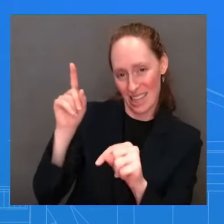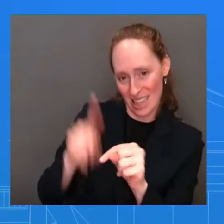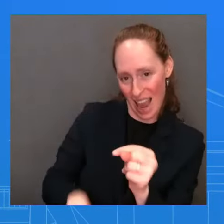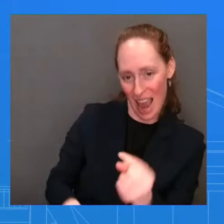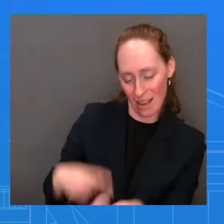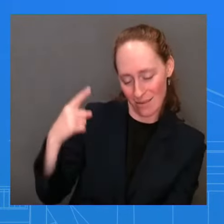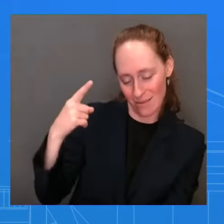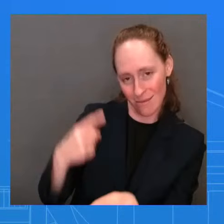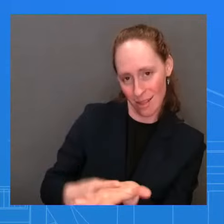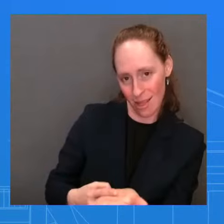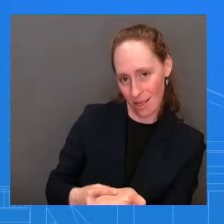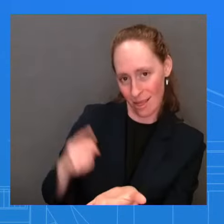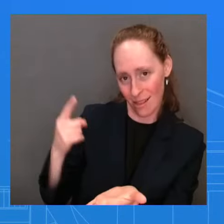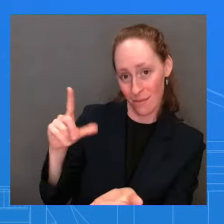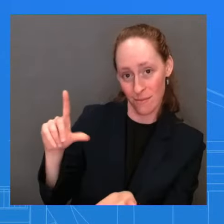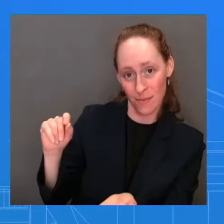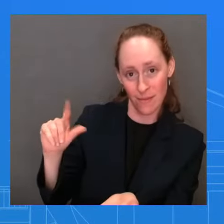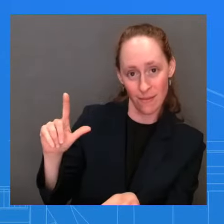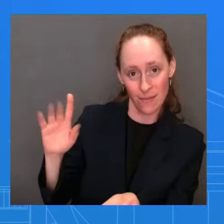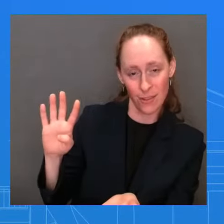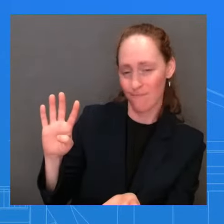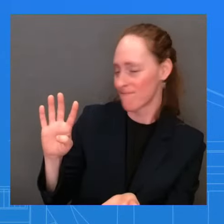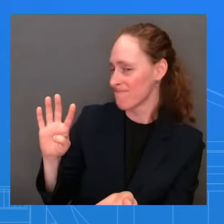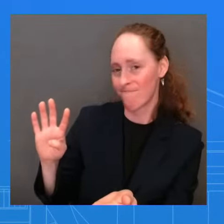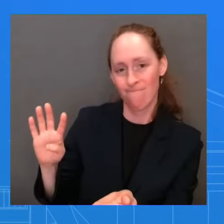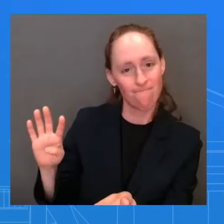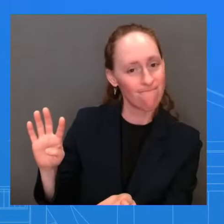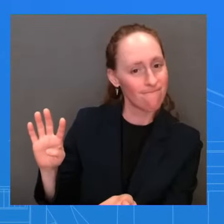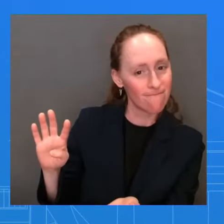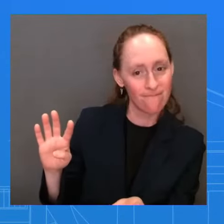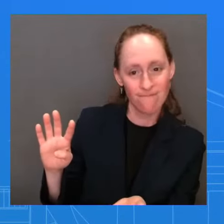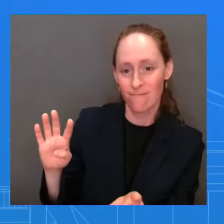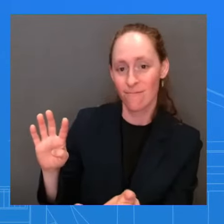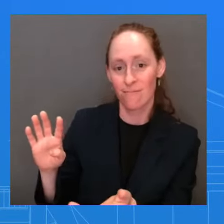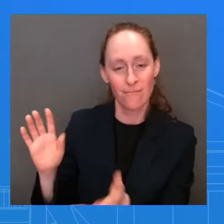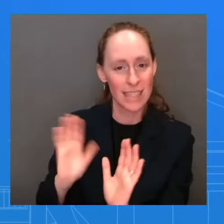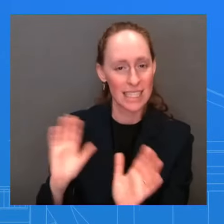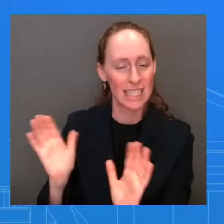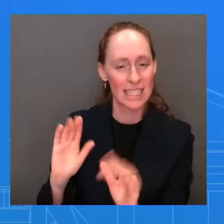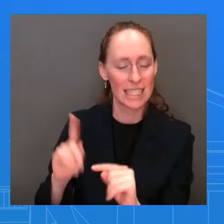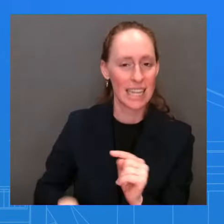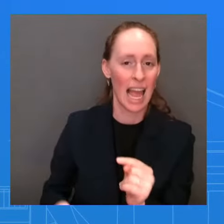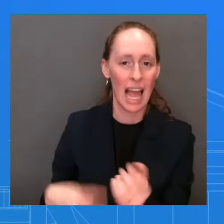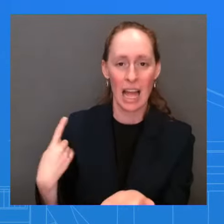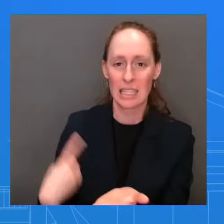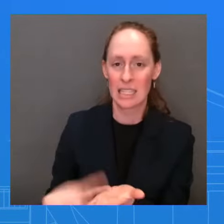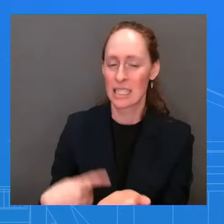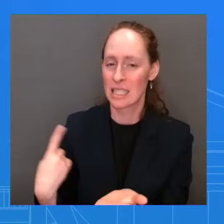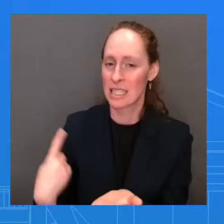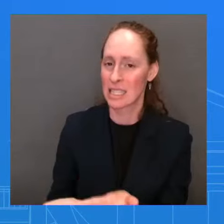And I learned just like all of you this morning, at 6:00 a.m. The Press: And specifically on Senator Klobuchar's comments